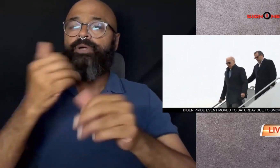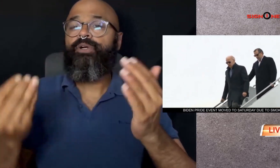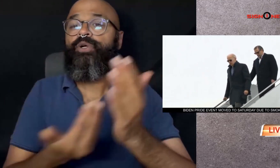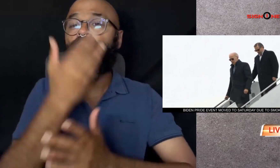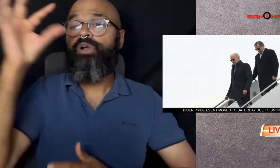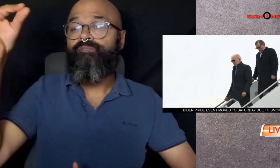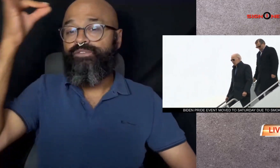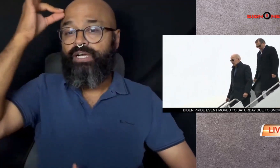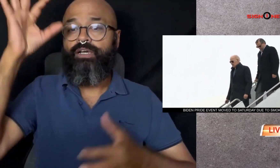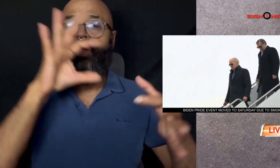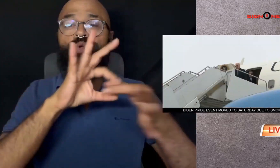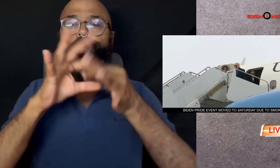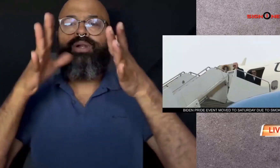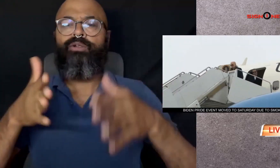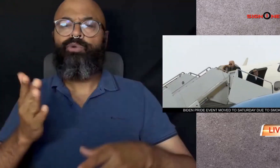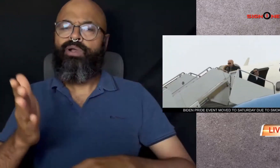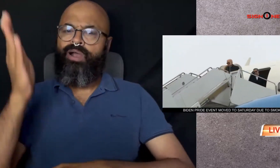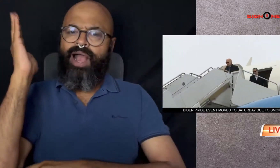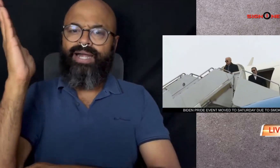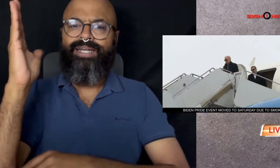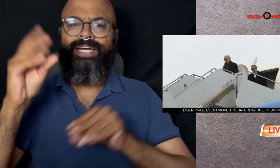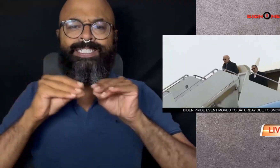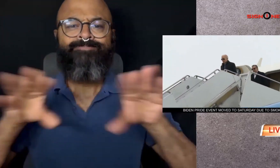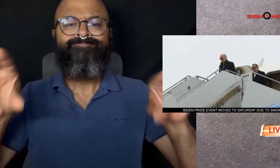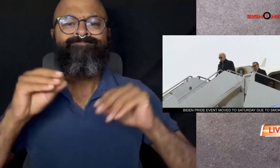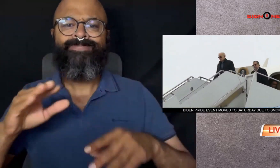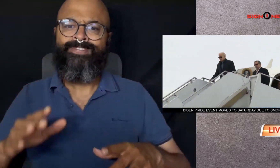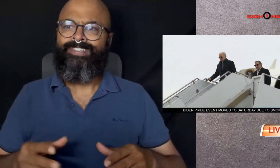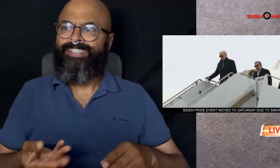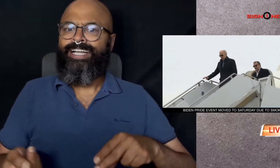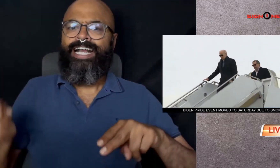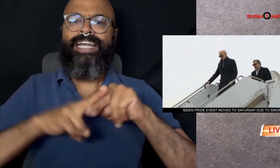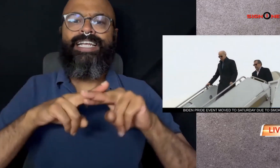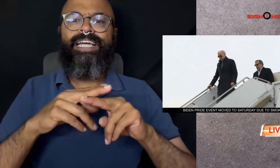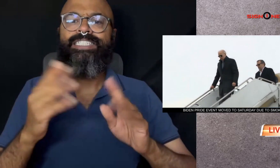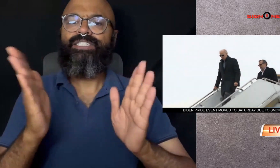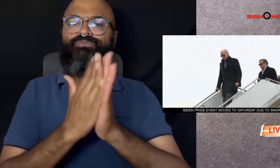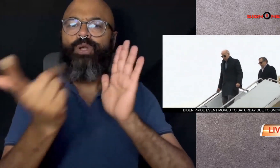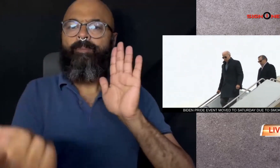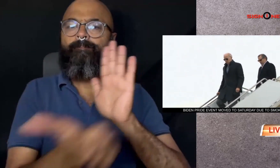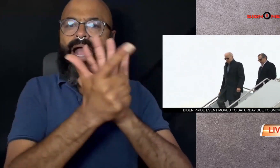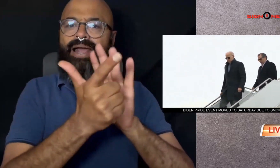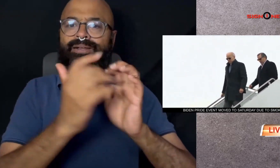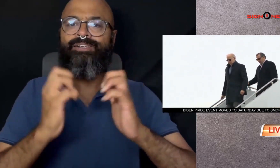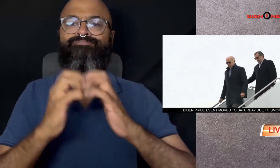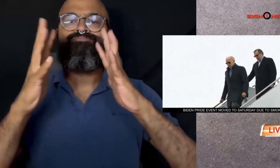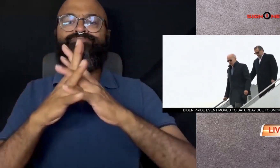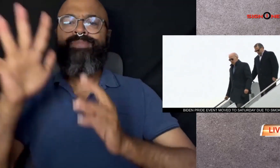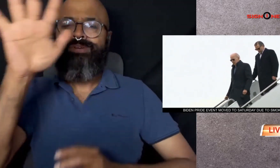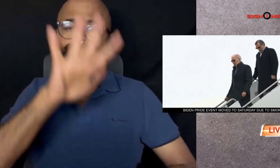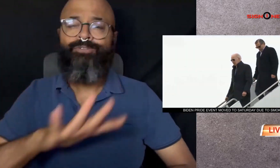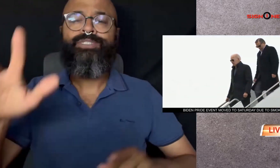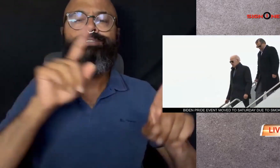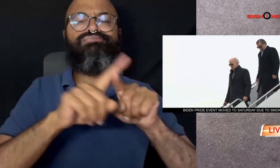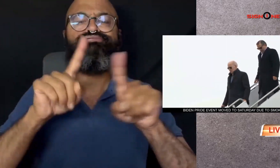that includes appointing a new coordinator to address the increase in book bans enacted